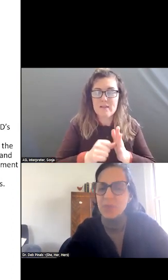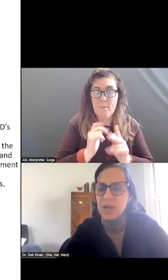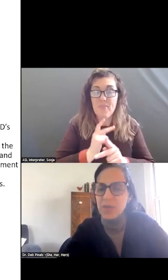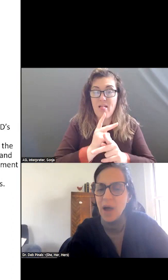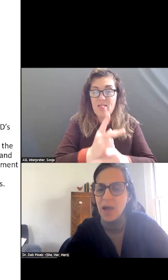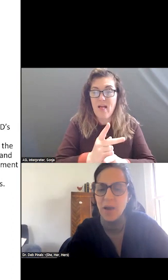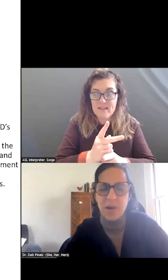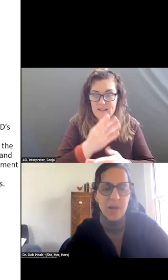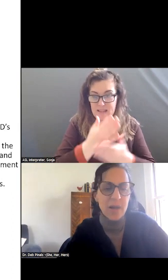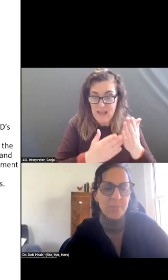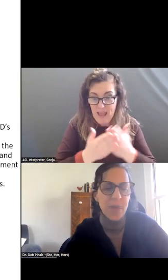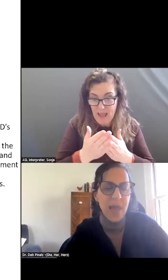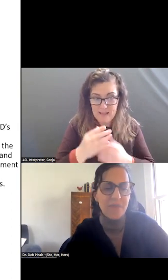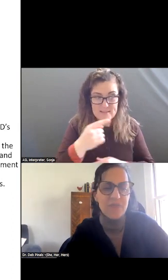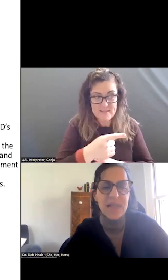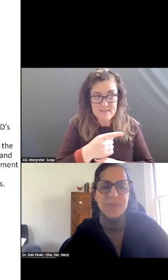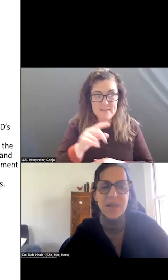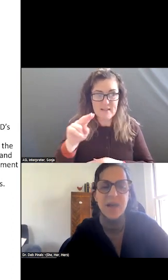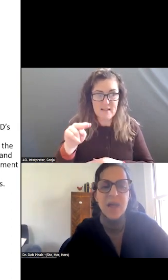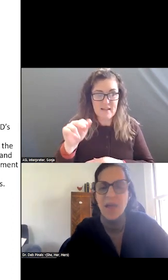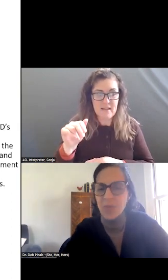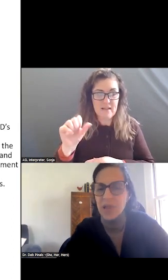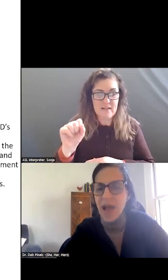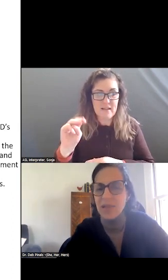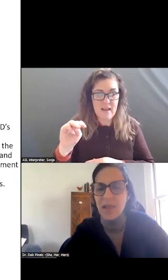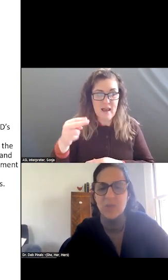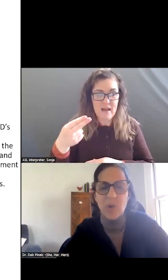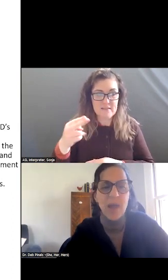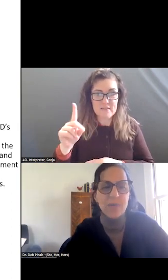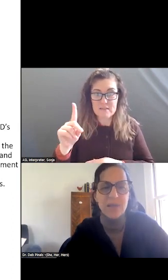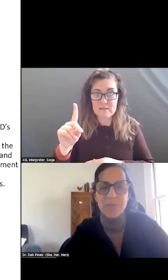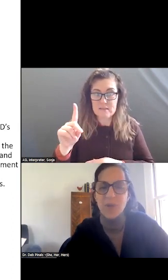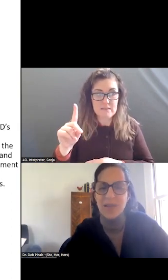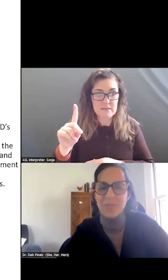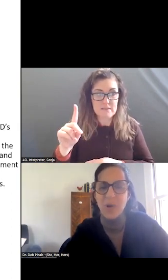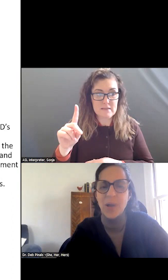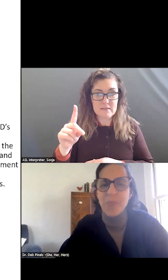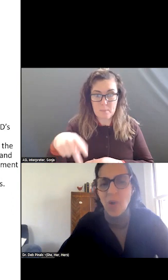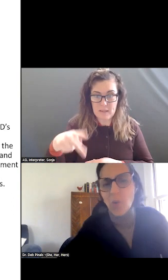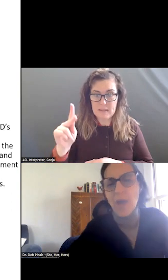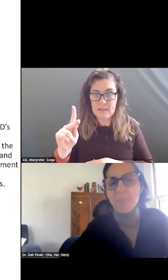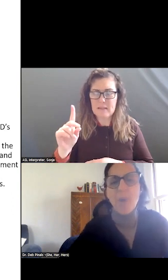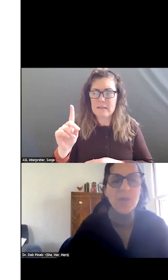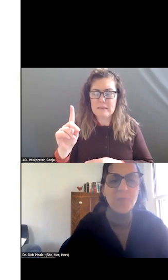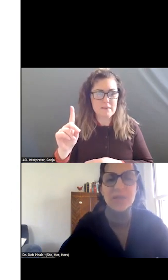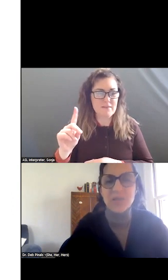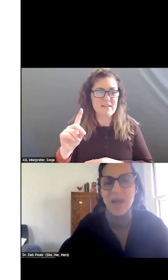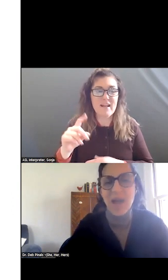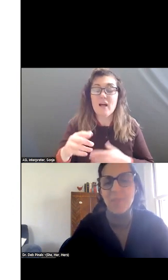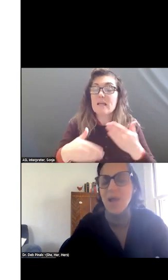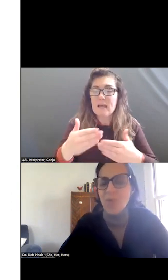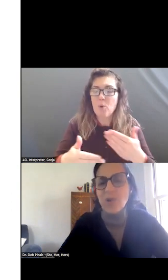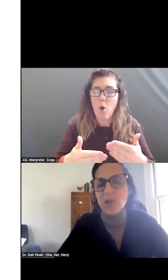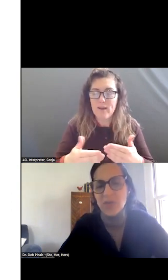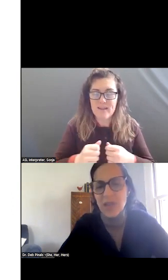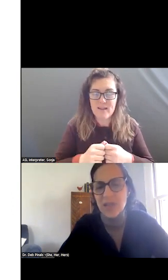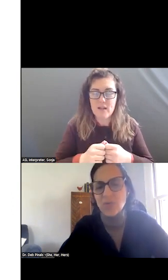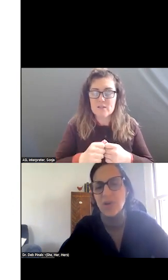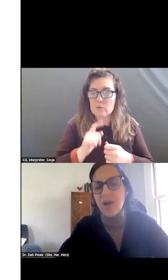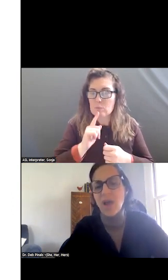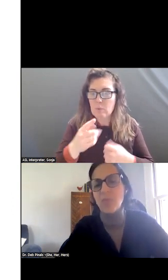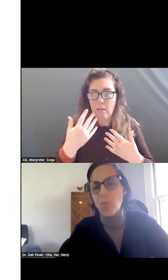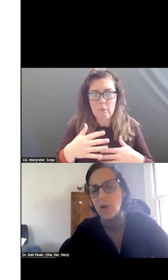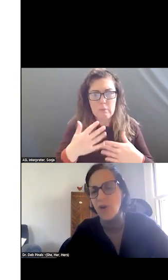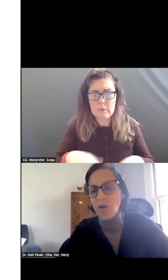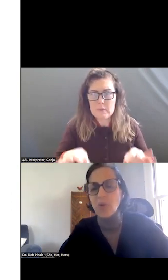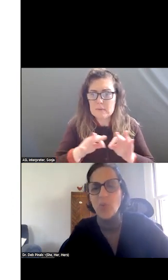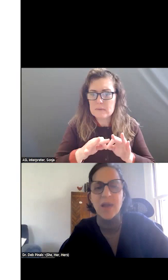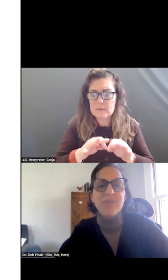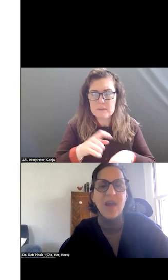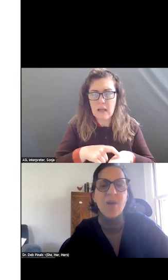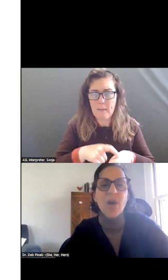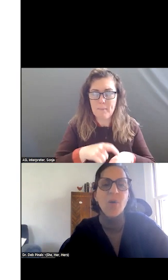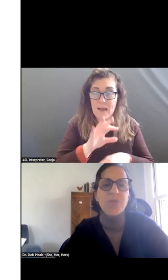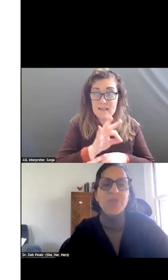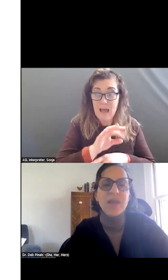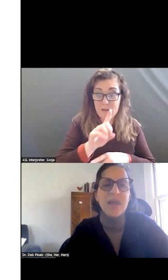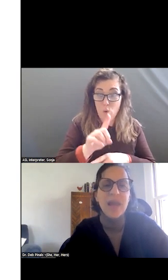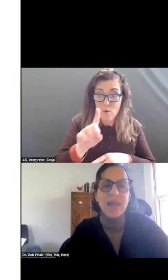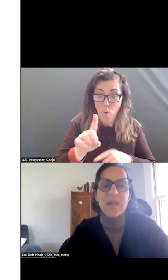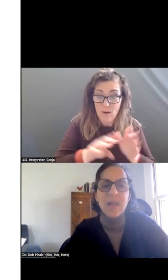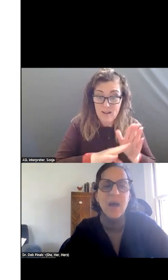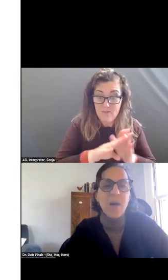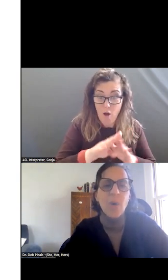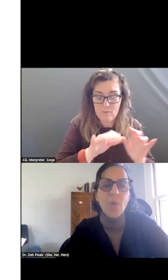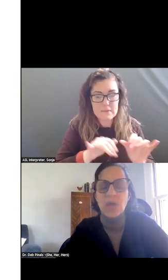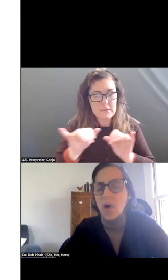NASMHPD ON BEHALF OF SAMHSA. WE ARE AT A MONOMENTAL TIME. WE